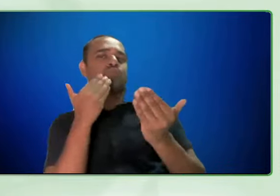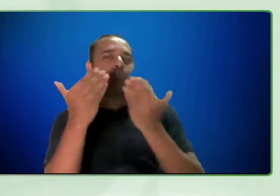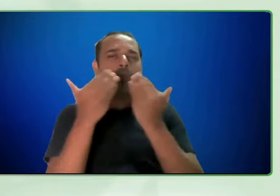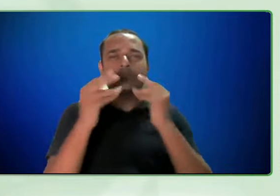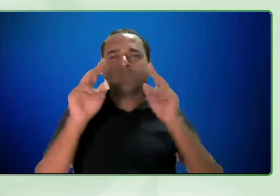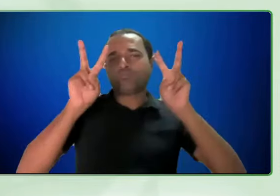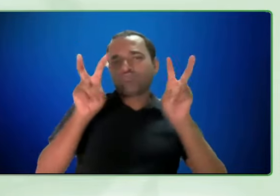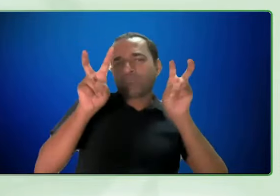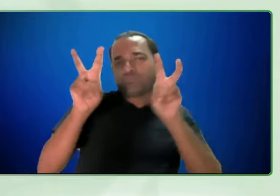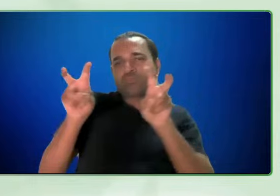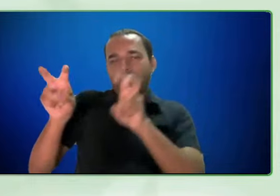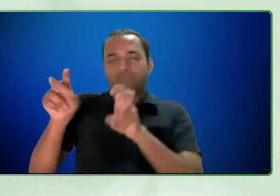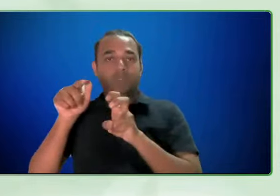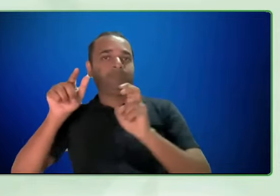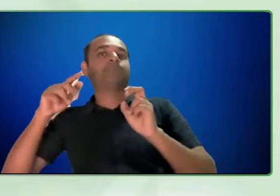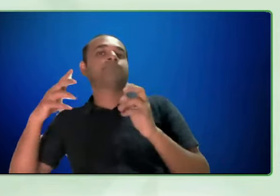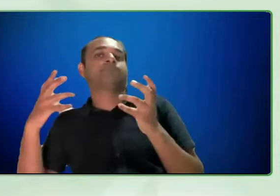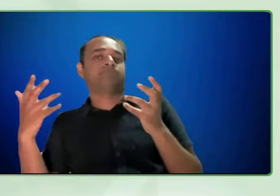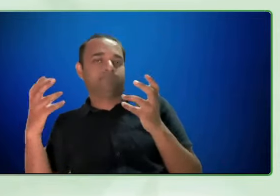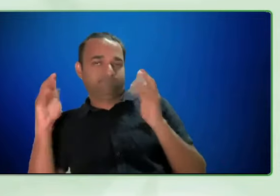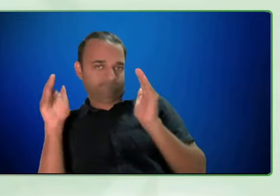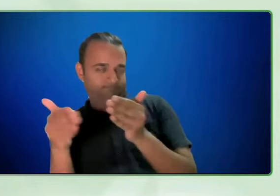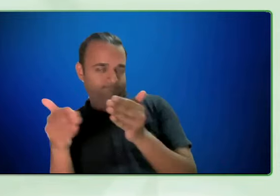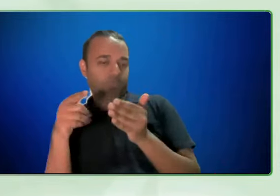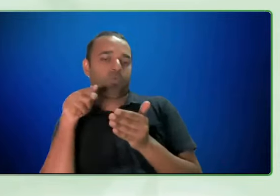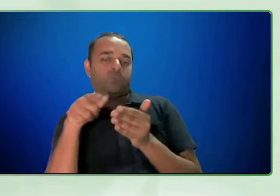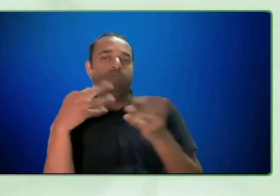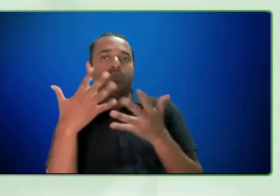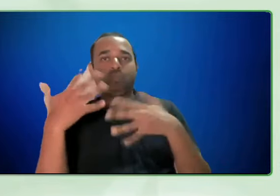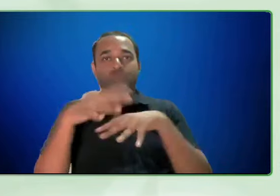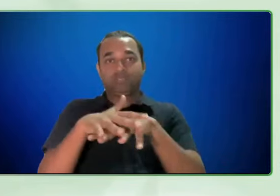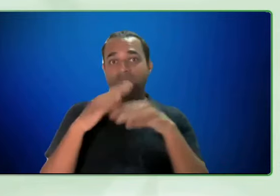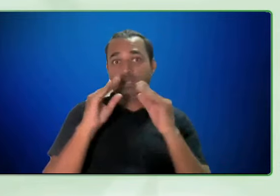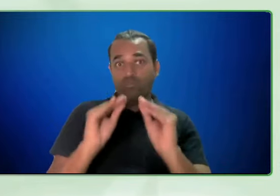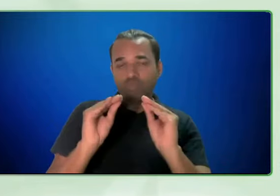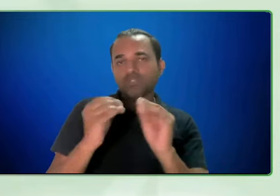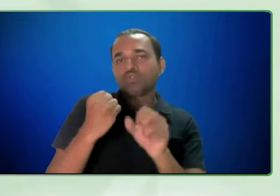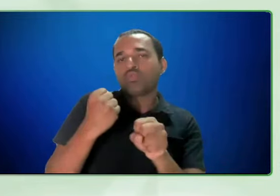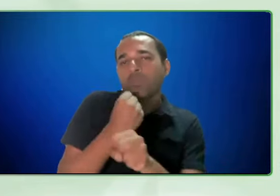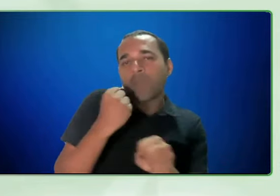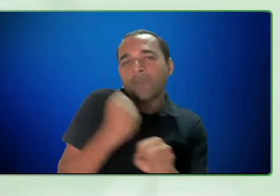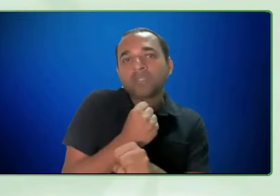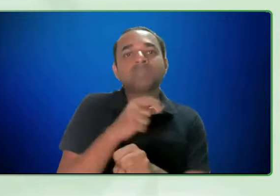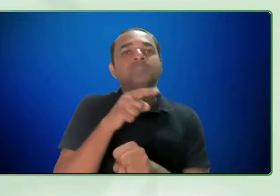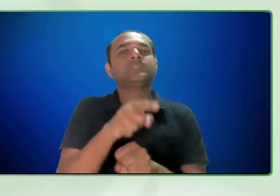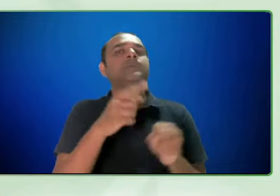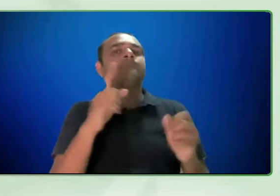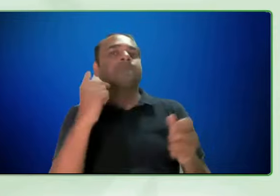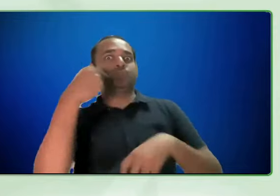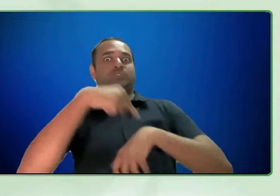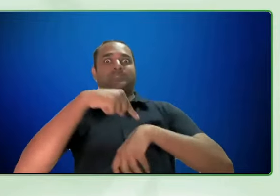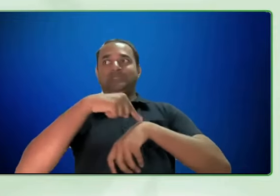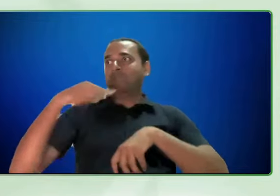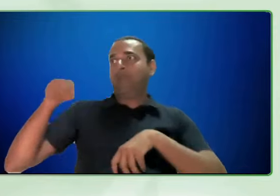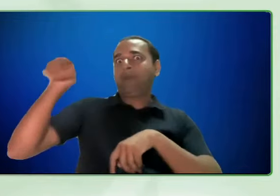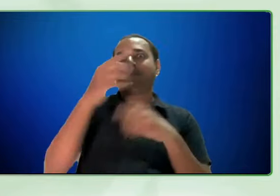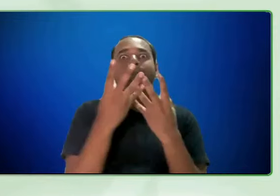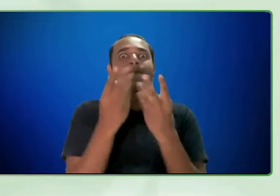the pledge from the international Zero Project. We want to build these highways, want to build these